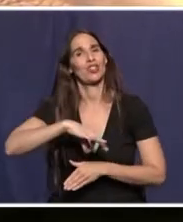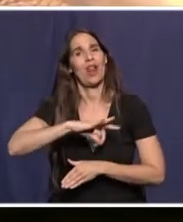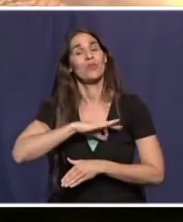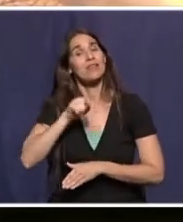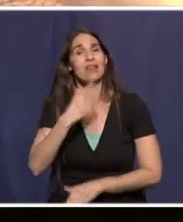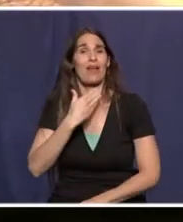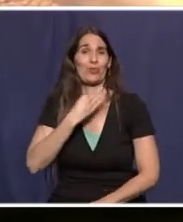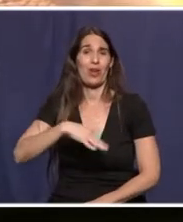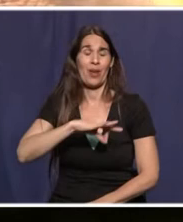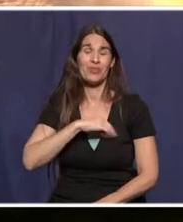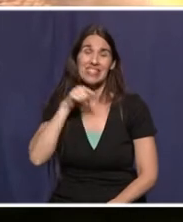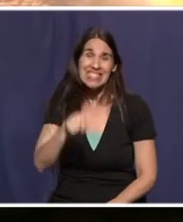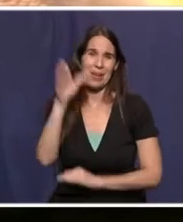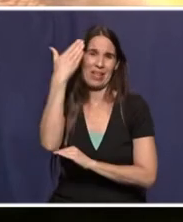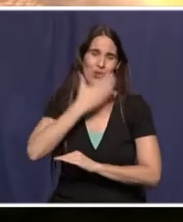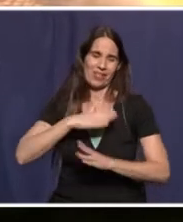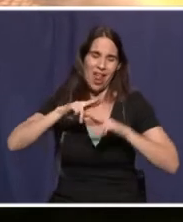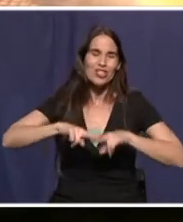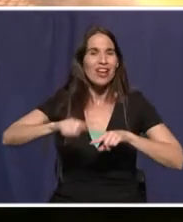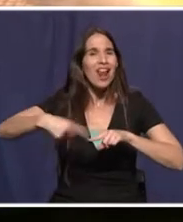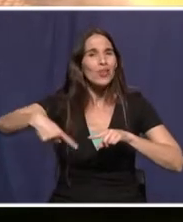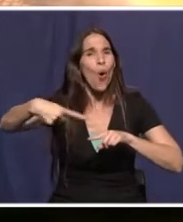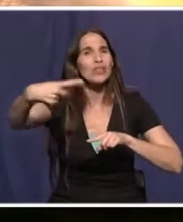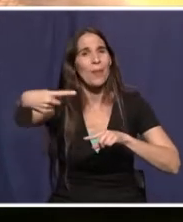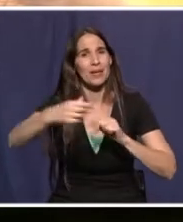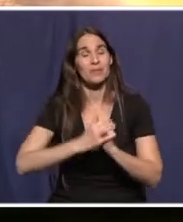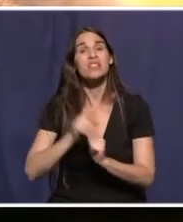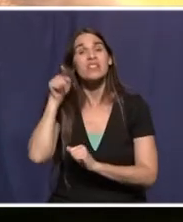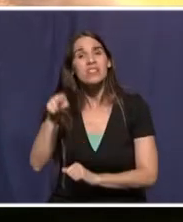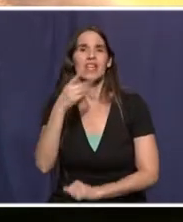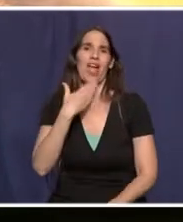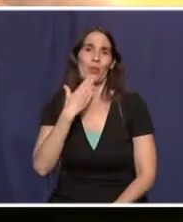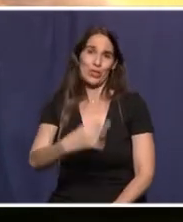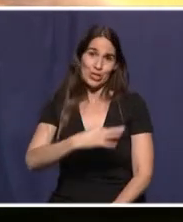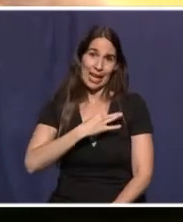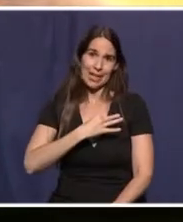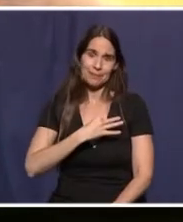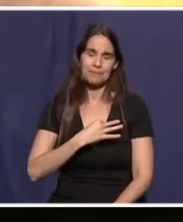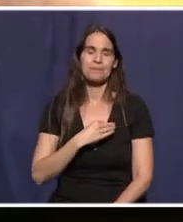the country we want to leave for future generations, that's my Judaism. Before I finish,